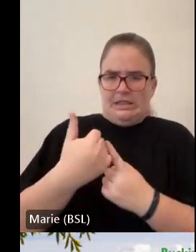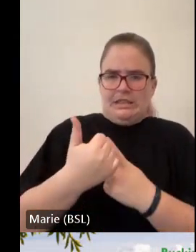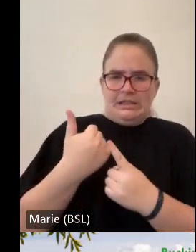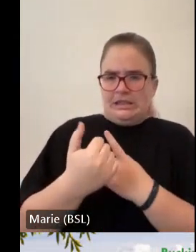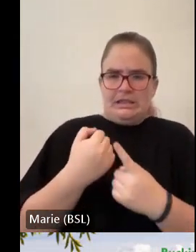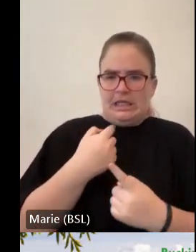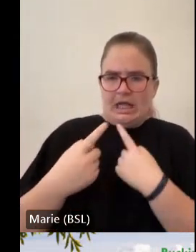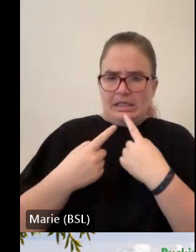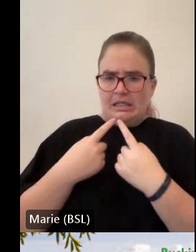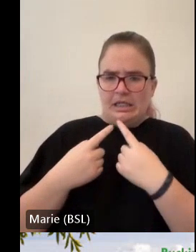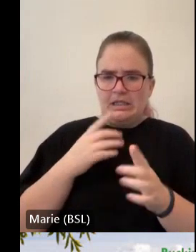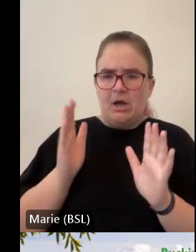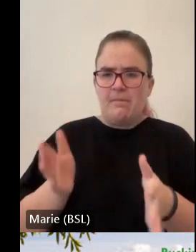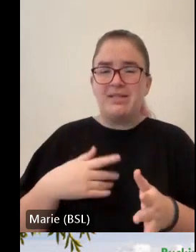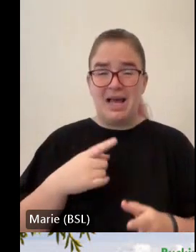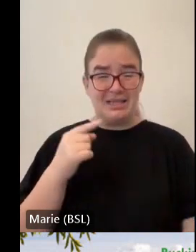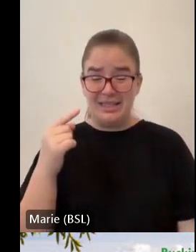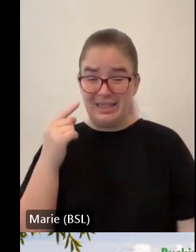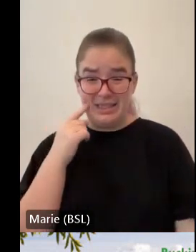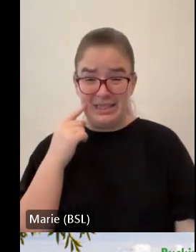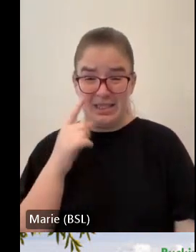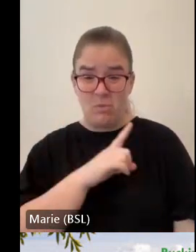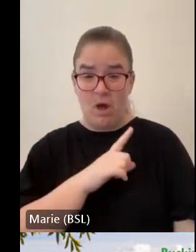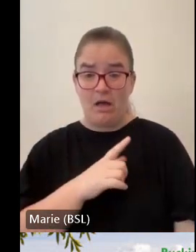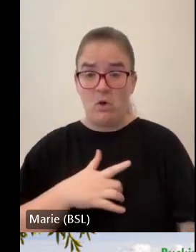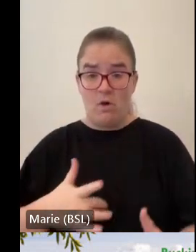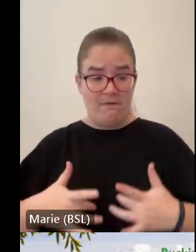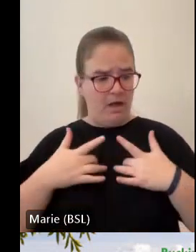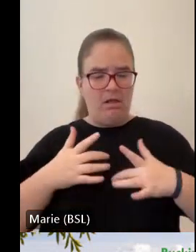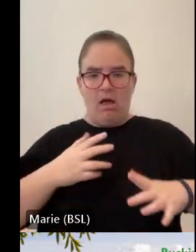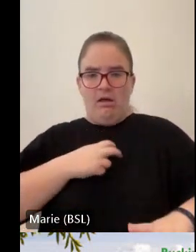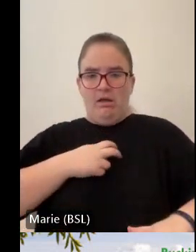Because we can all be put into a sort of panic situation,